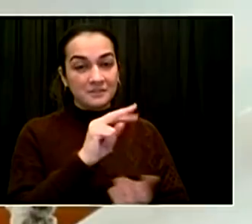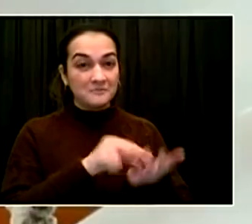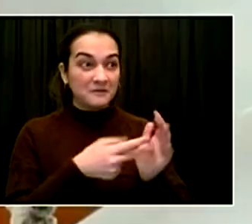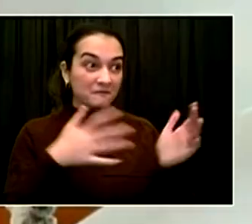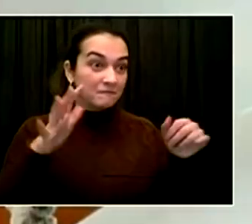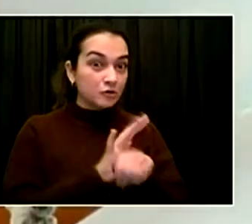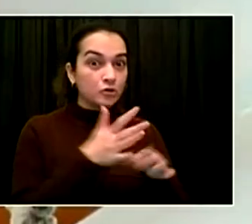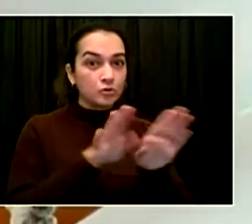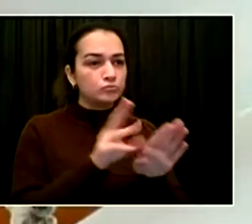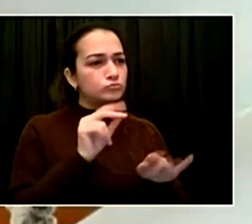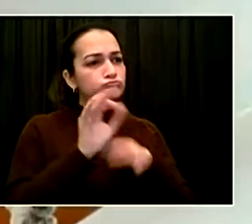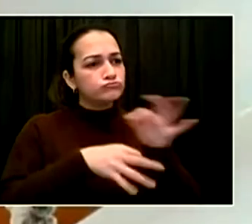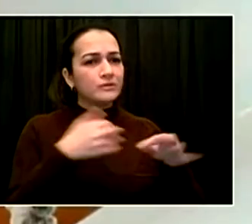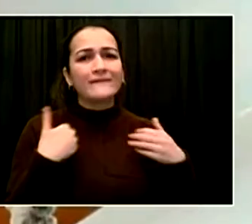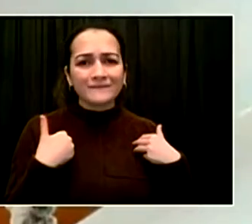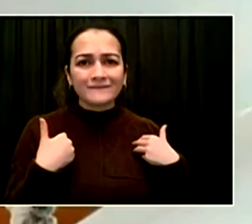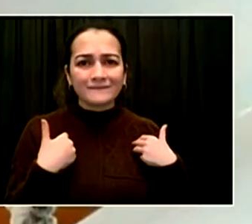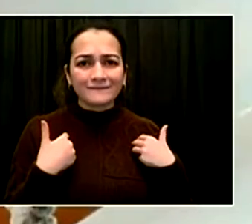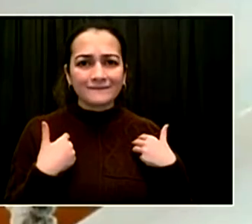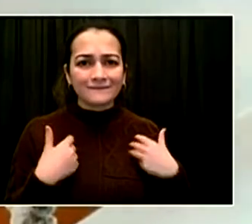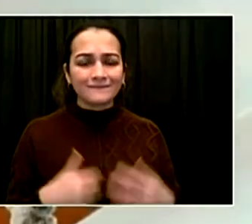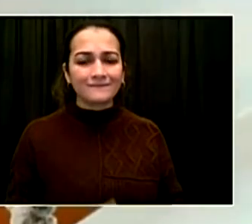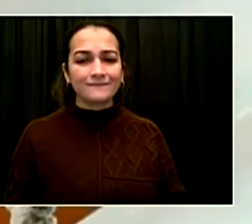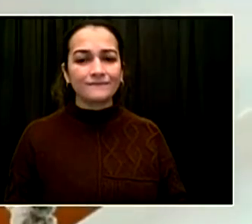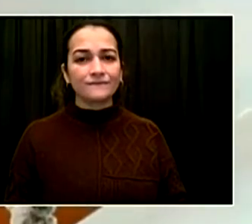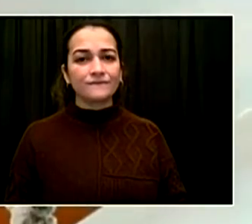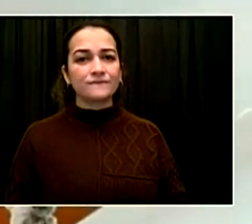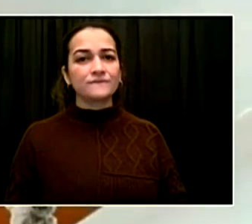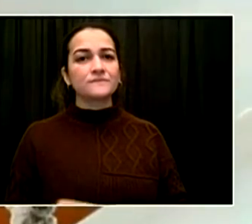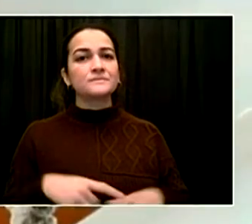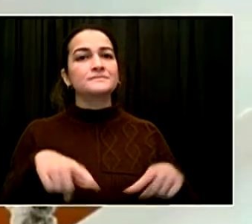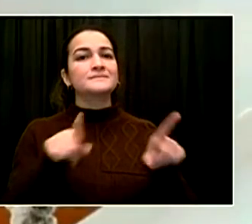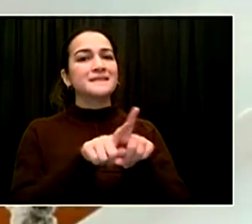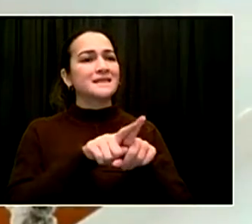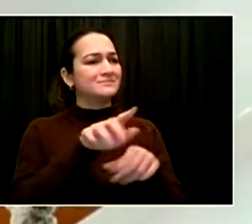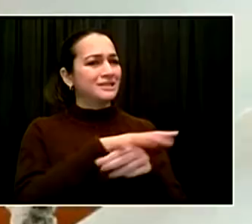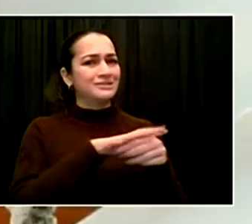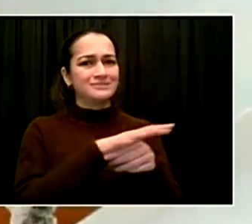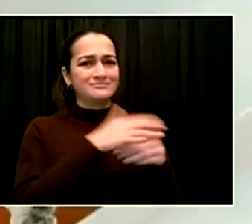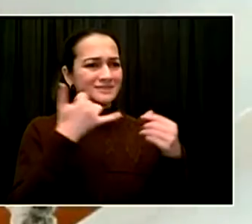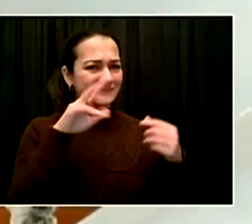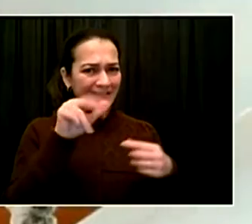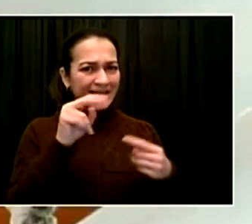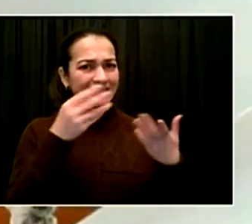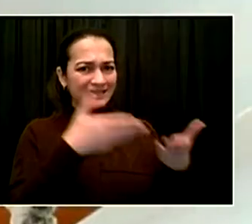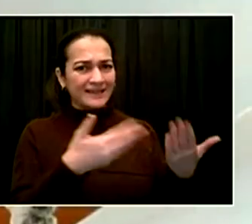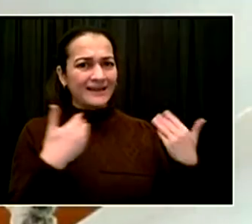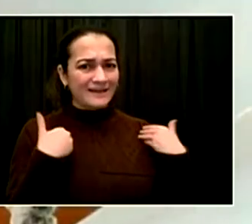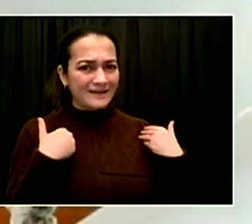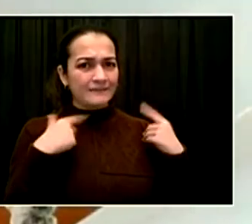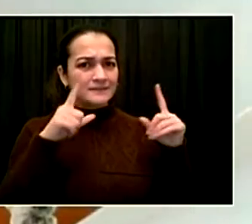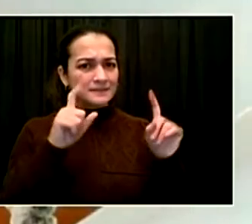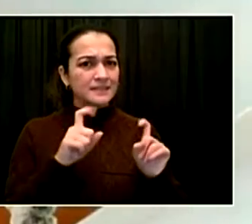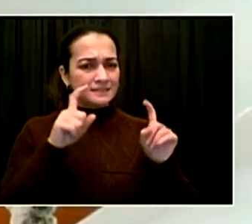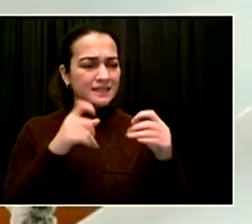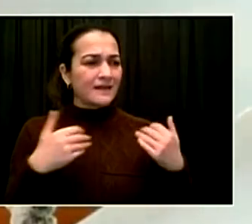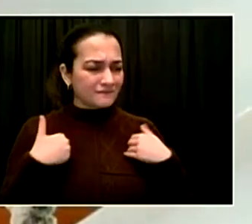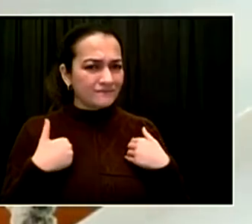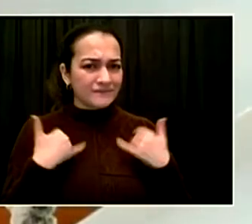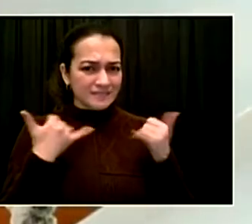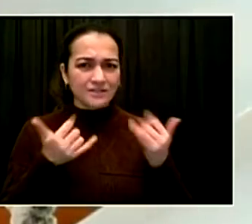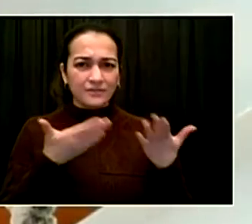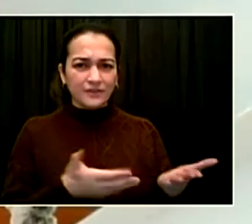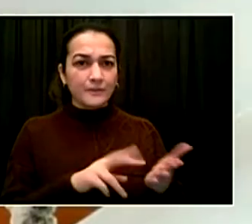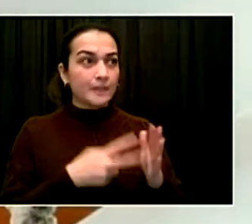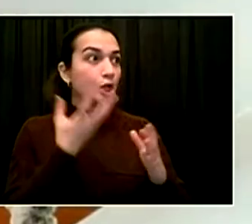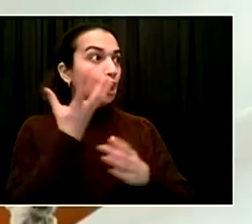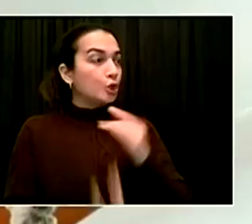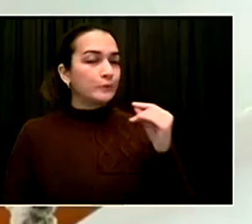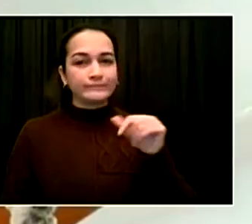THEY GO TO SCHOOL THERE AND WE